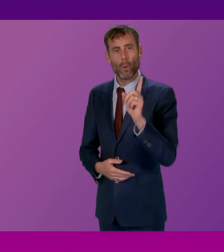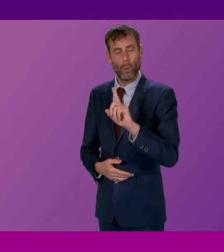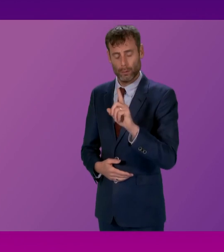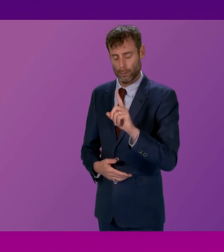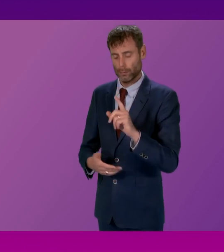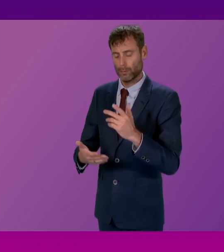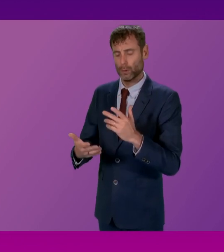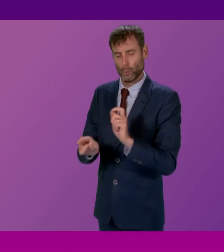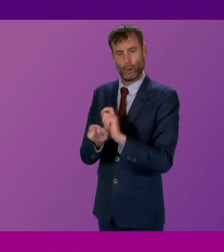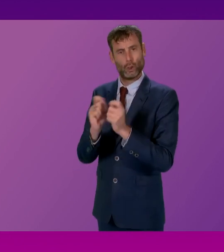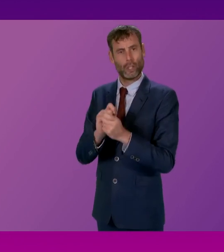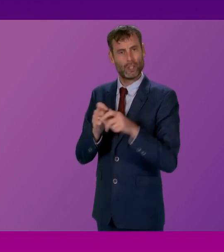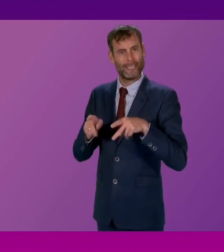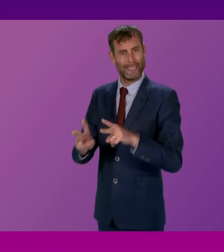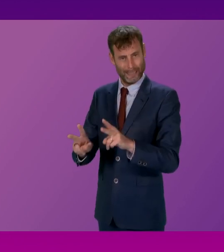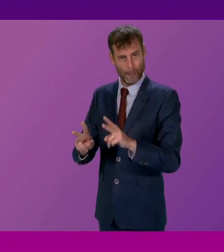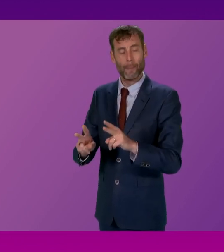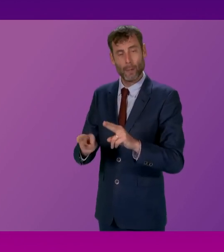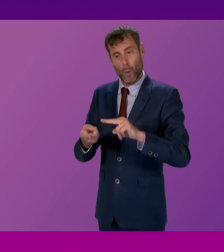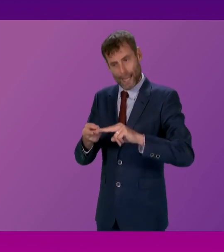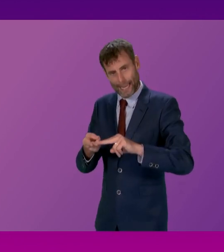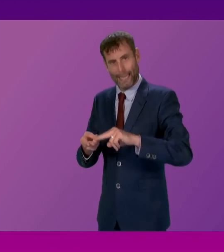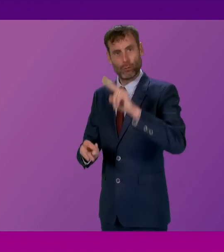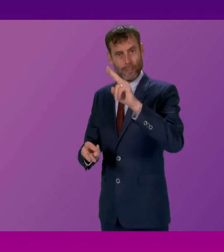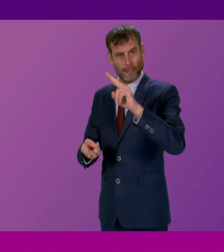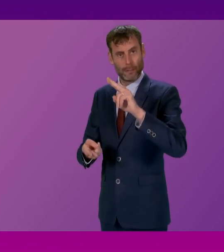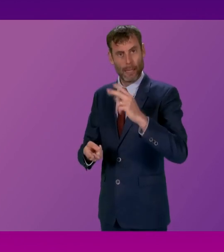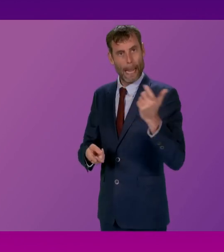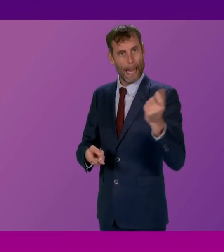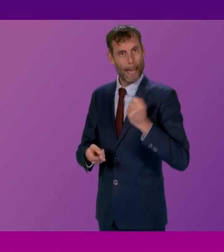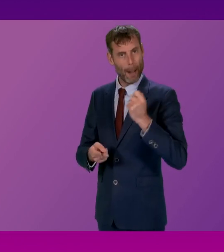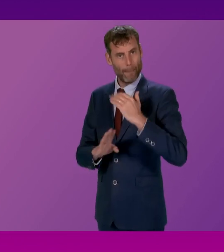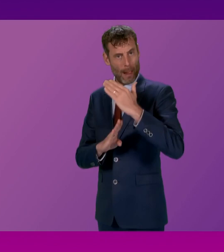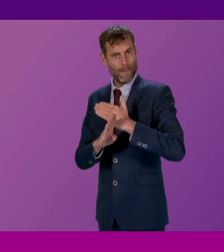Will he consider an immediate uprating of the income thresholds to give working families